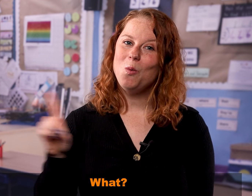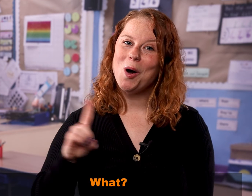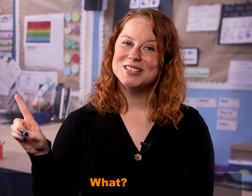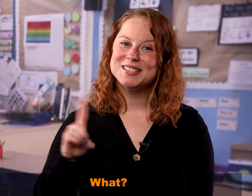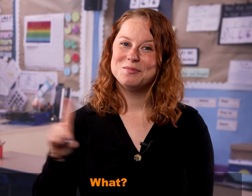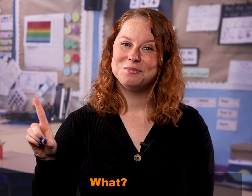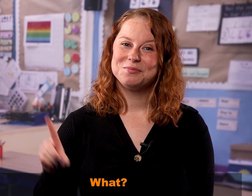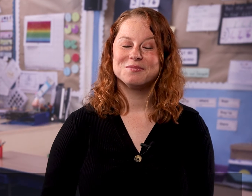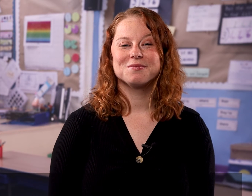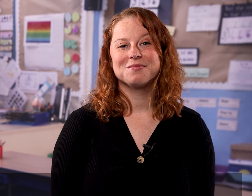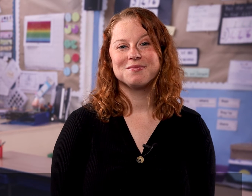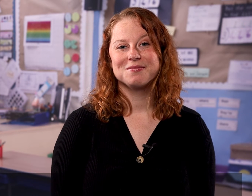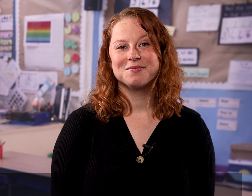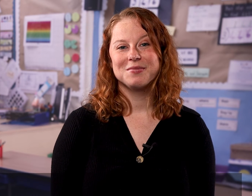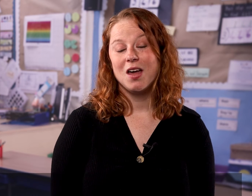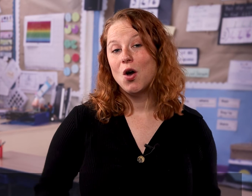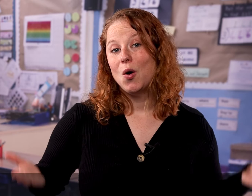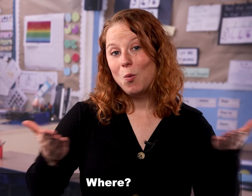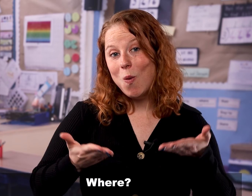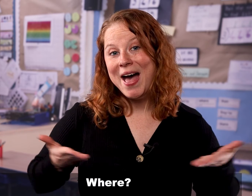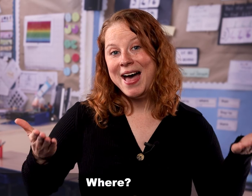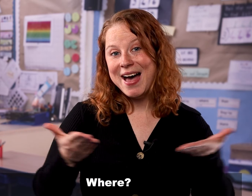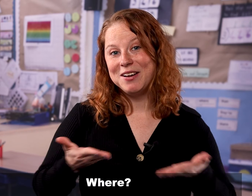What Where